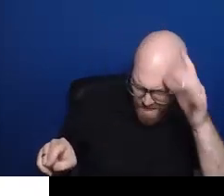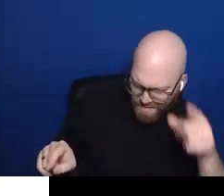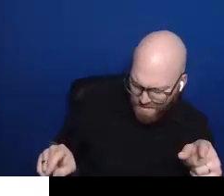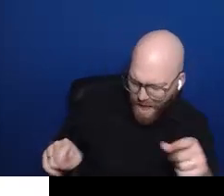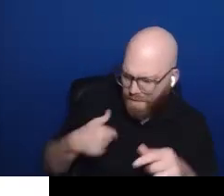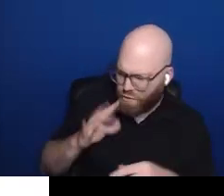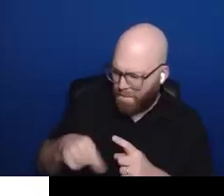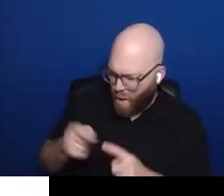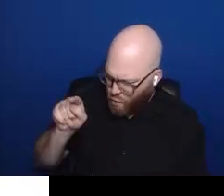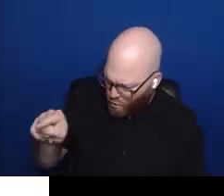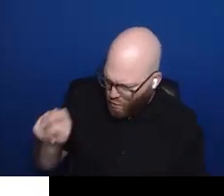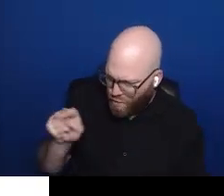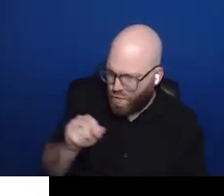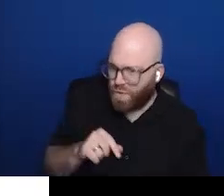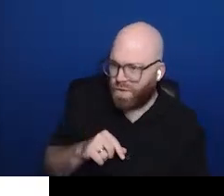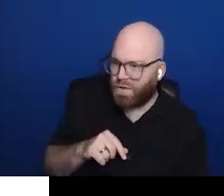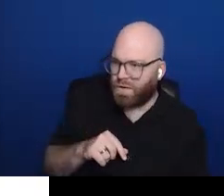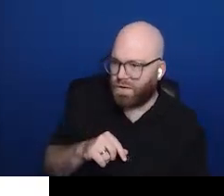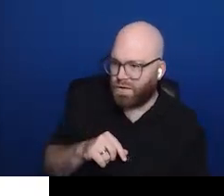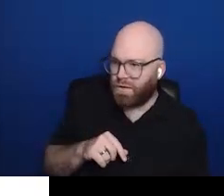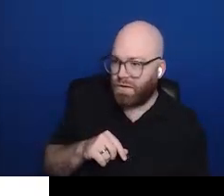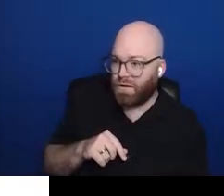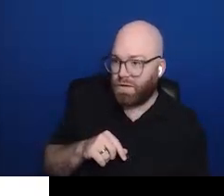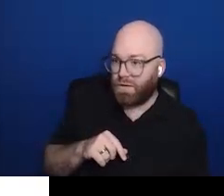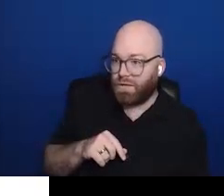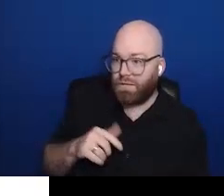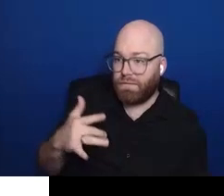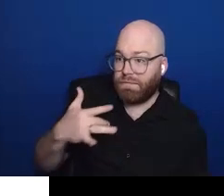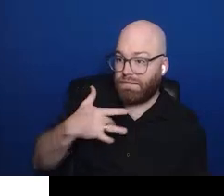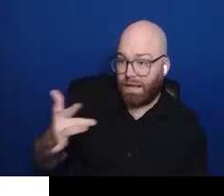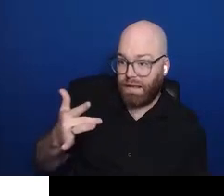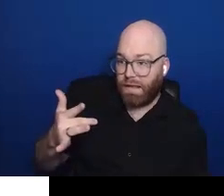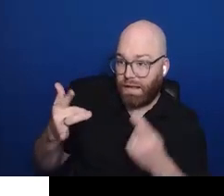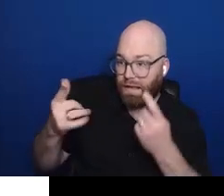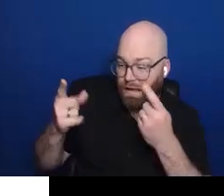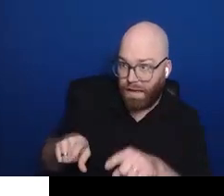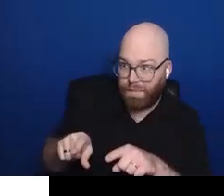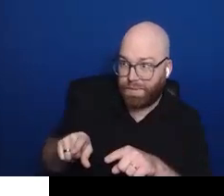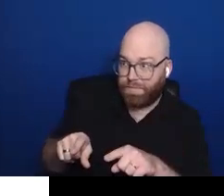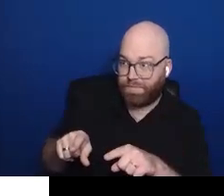And, many times I've met with people,